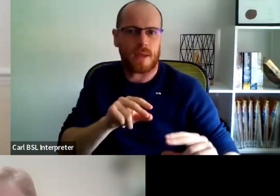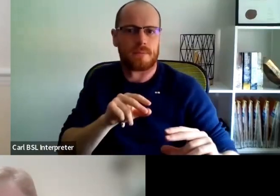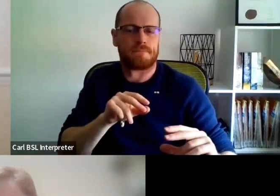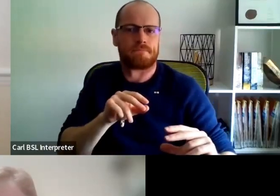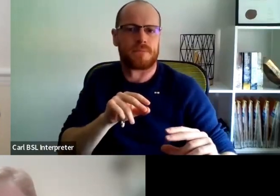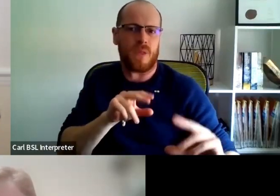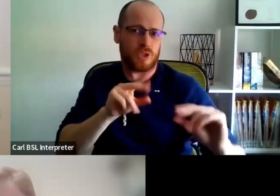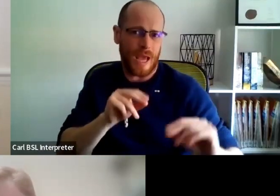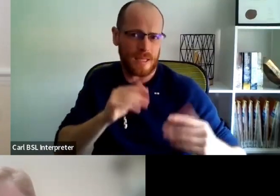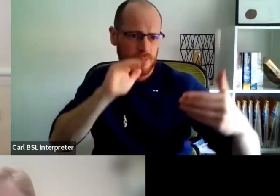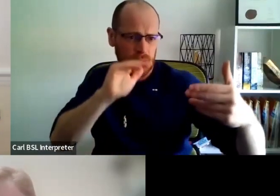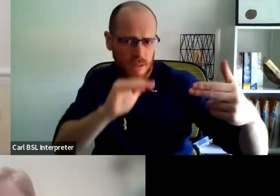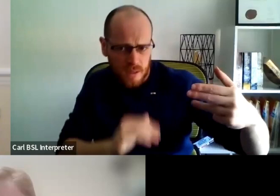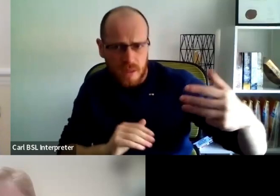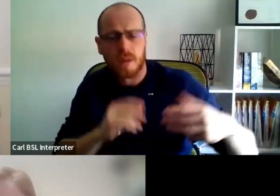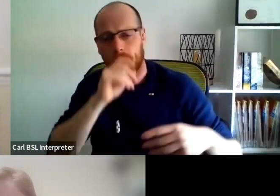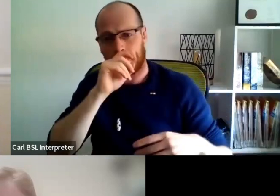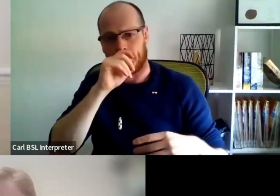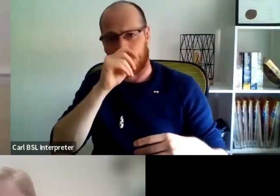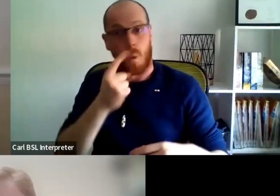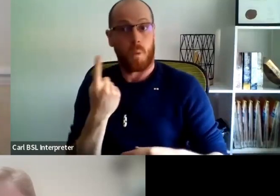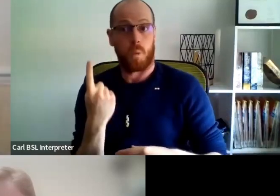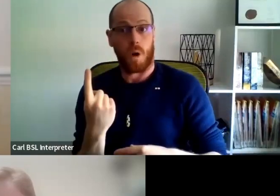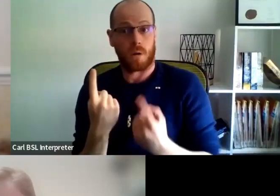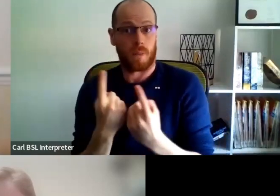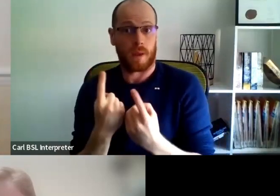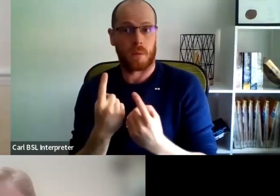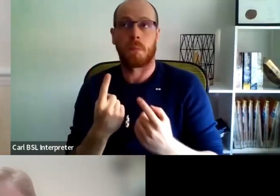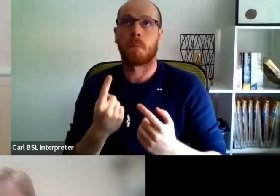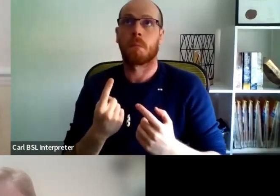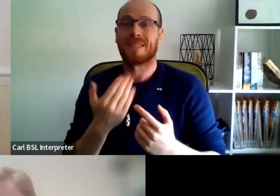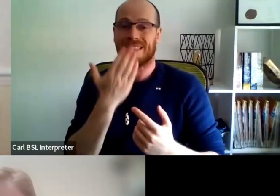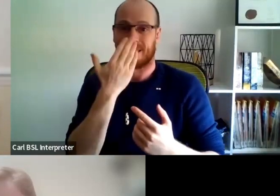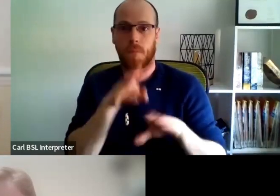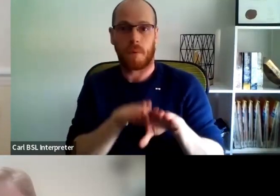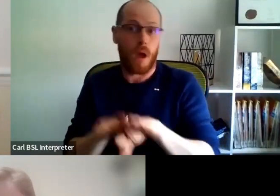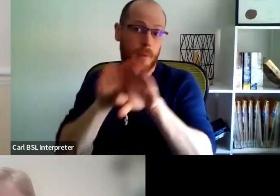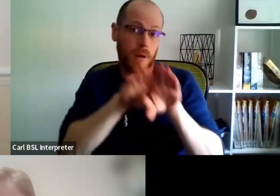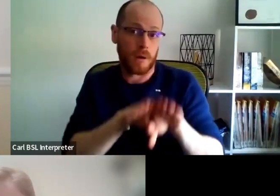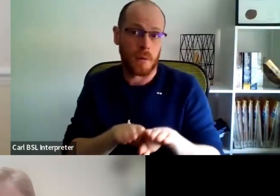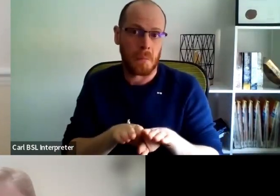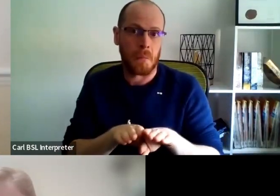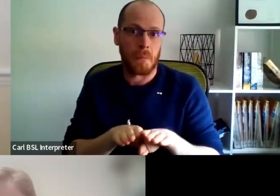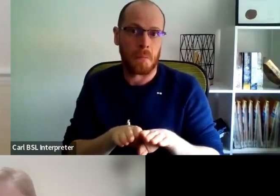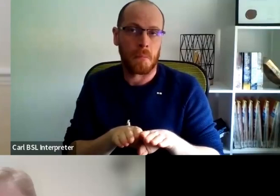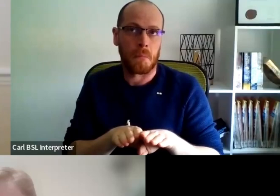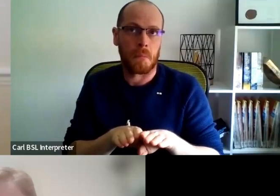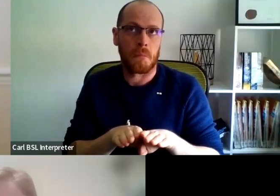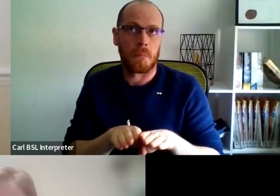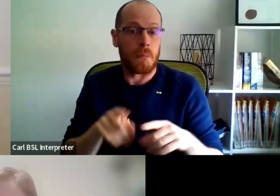there, and one of the themes that was quite common was that people were really kind of excited about